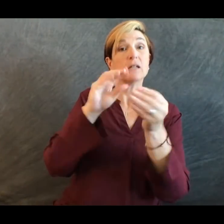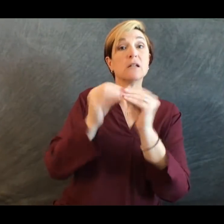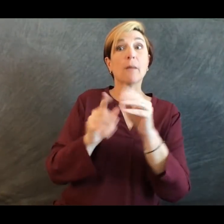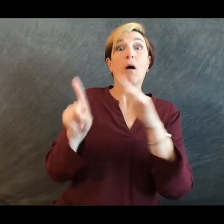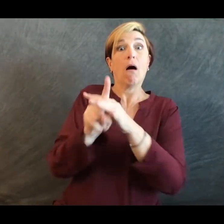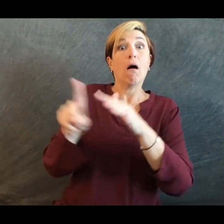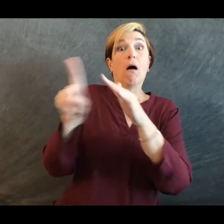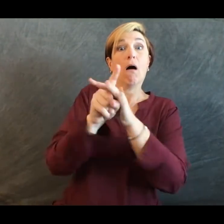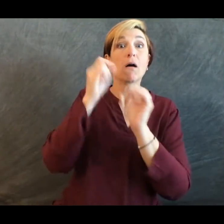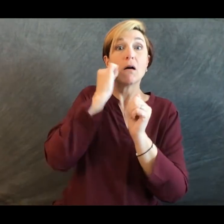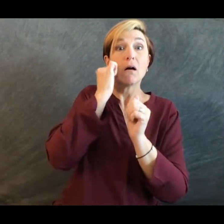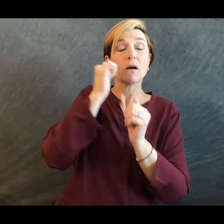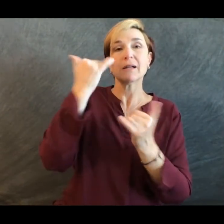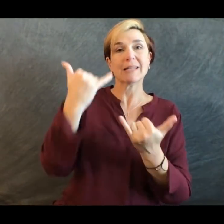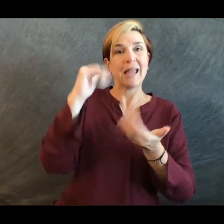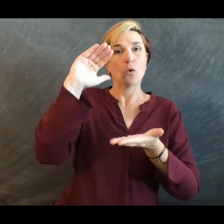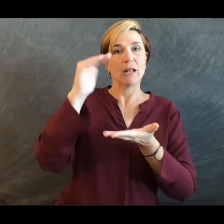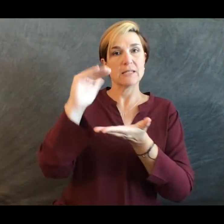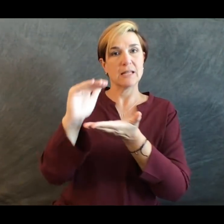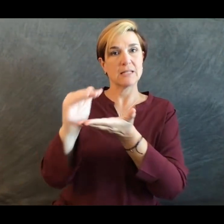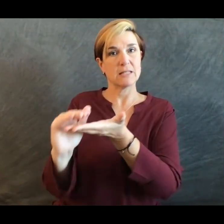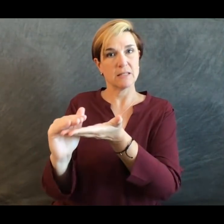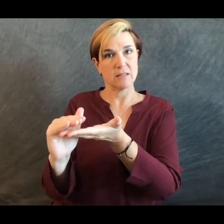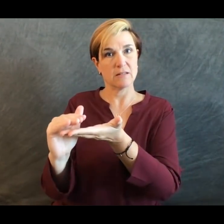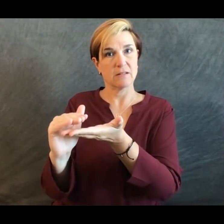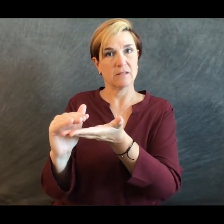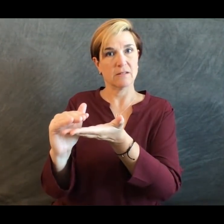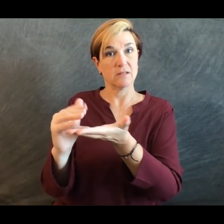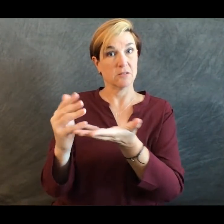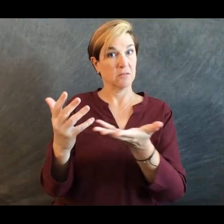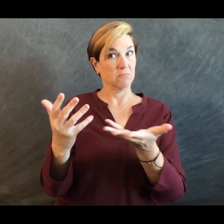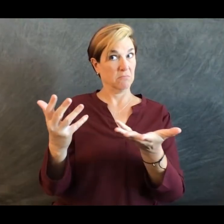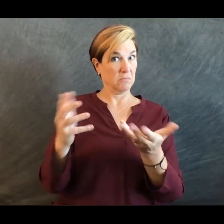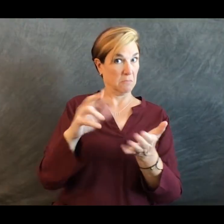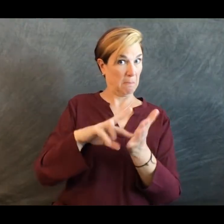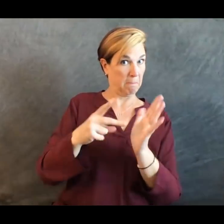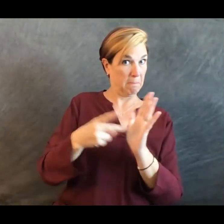flattening substantially suggesting that we are near the peak and our